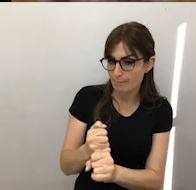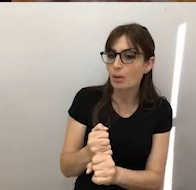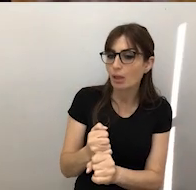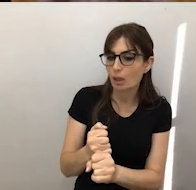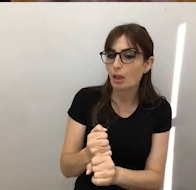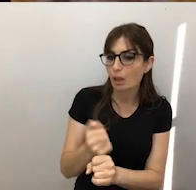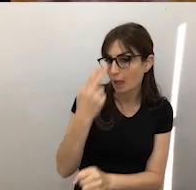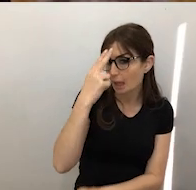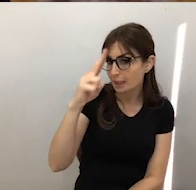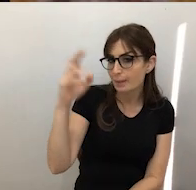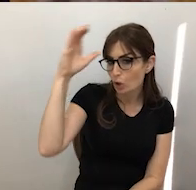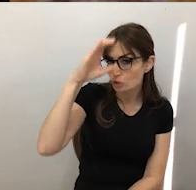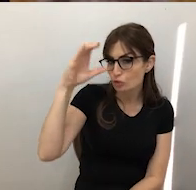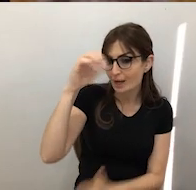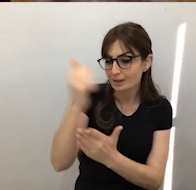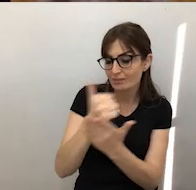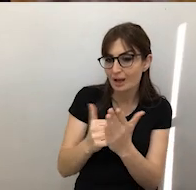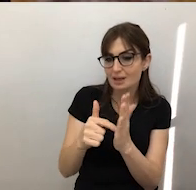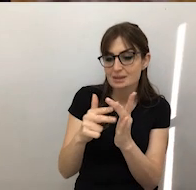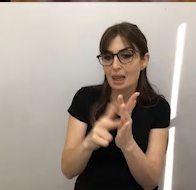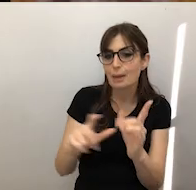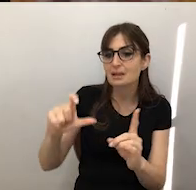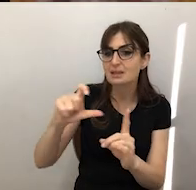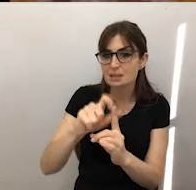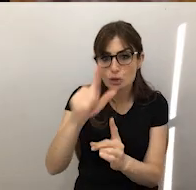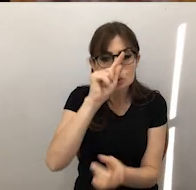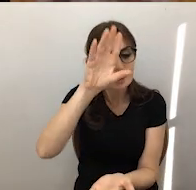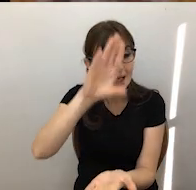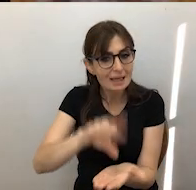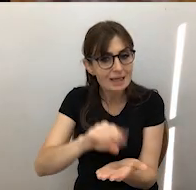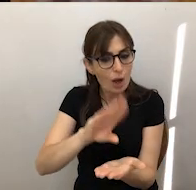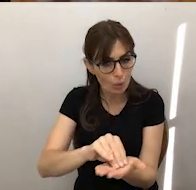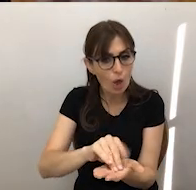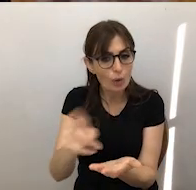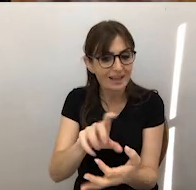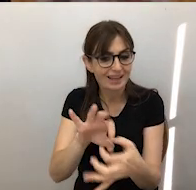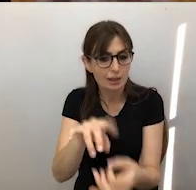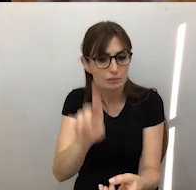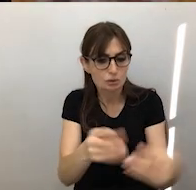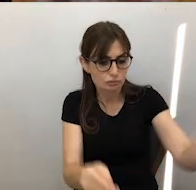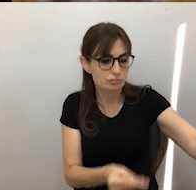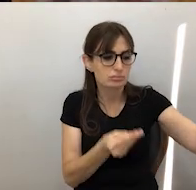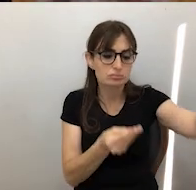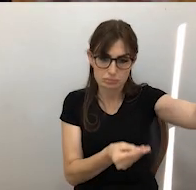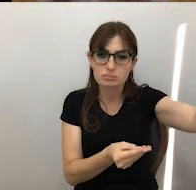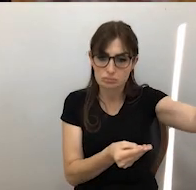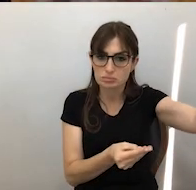for a fictitious company, Creative Arts Limited, and you can download a copy from the link in the video description.